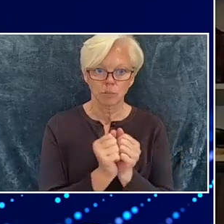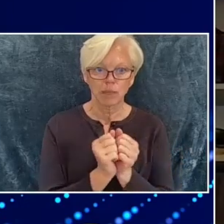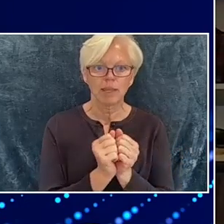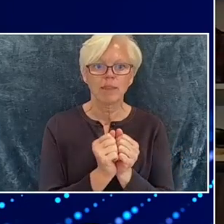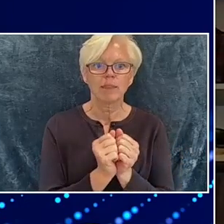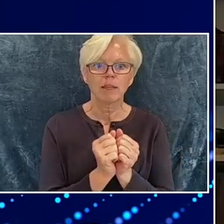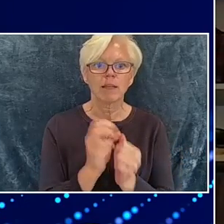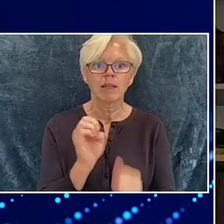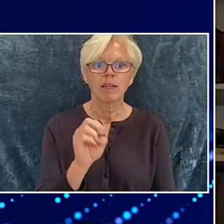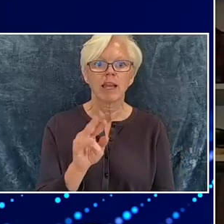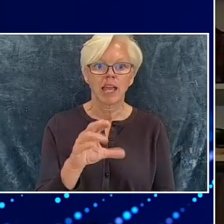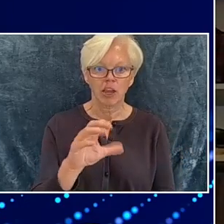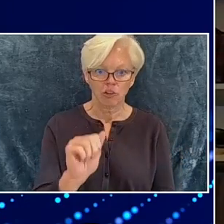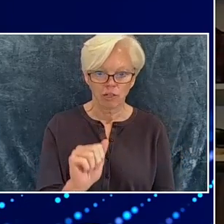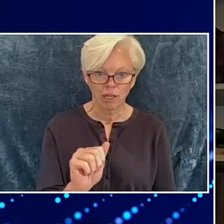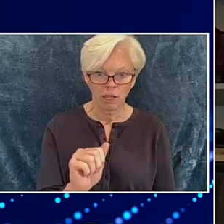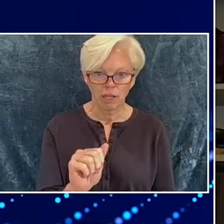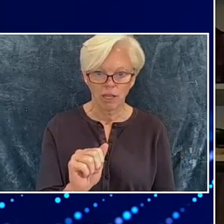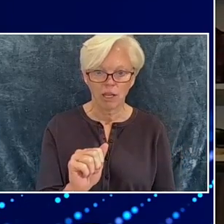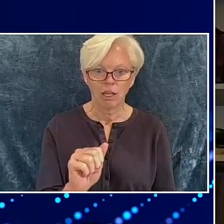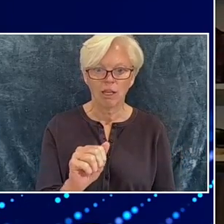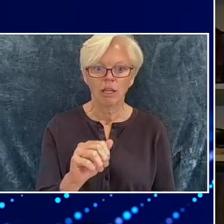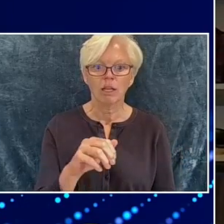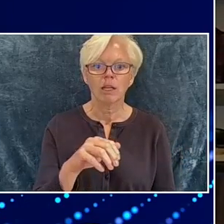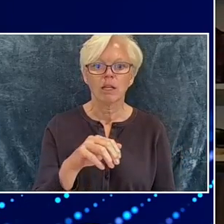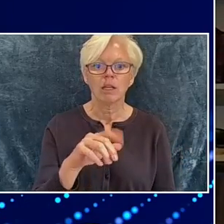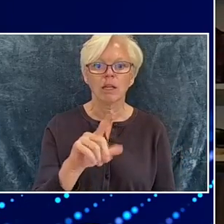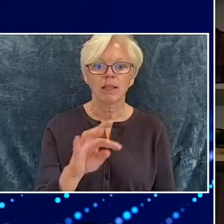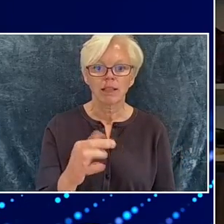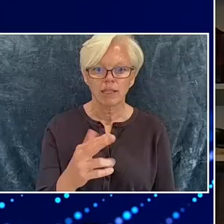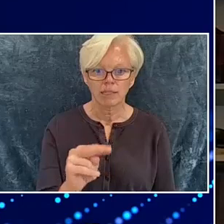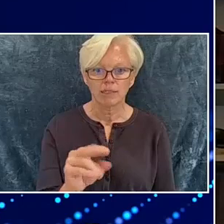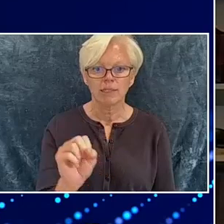Linden, Scott Dolan, John Ware, and Rob Anderson. And the purpose of that caucus